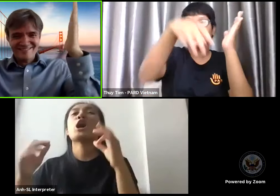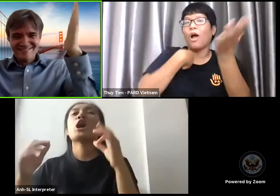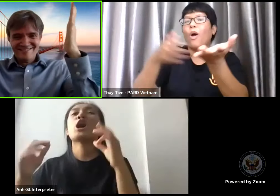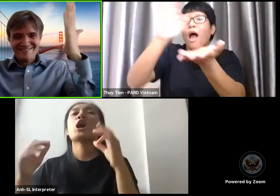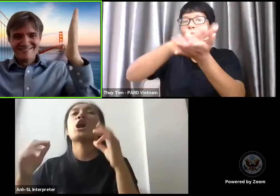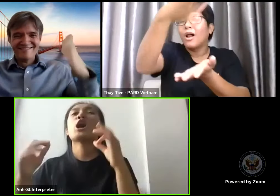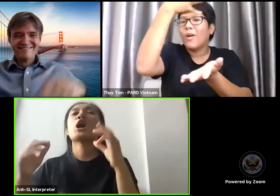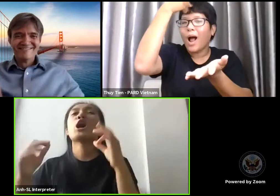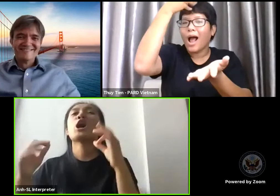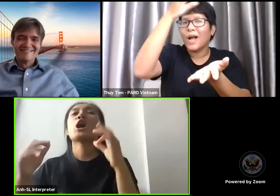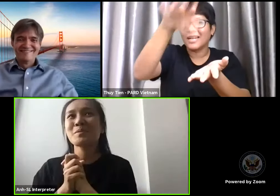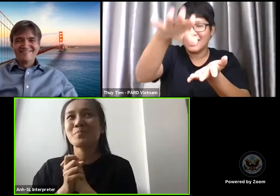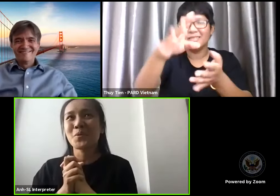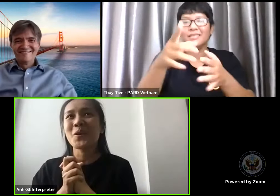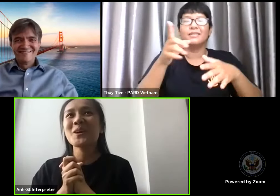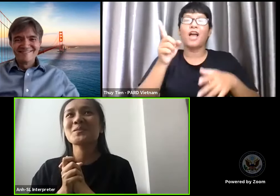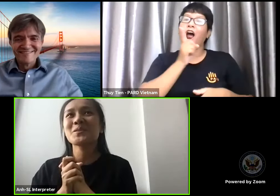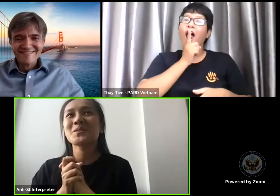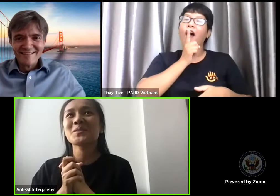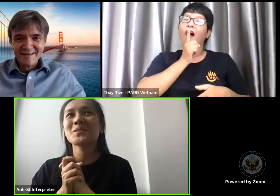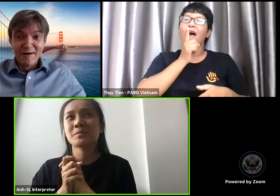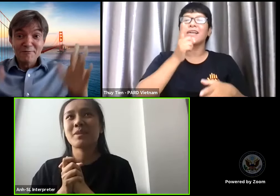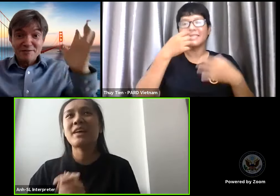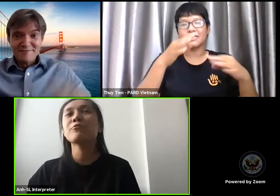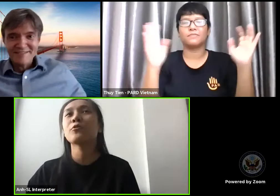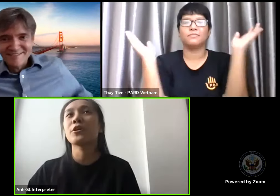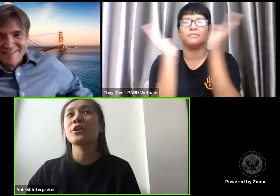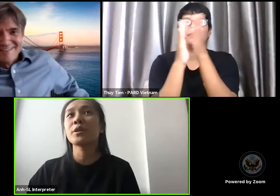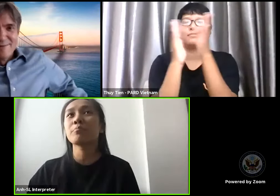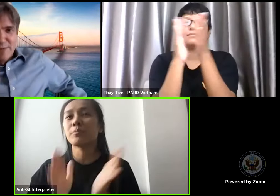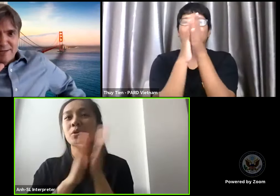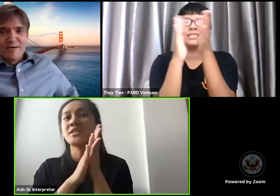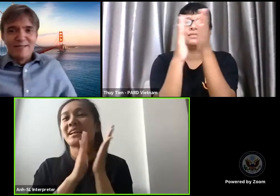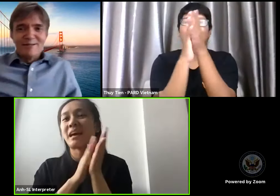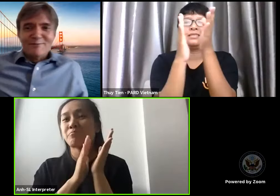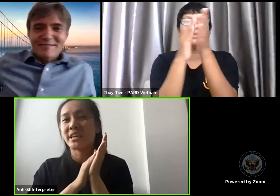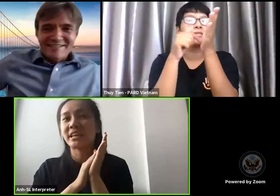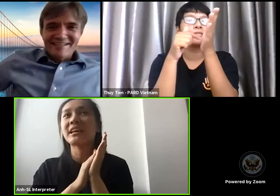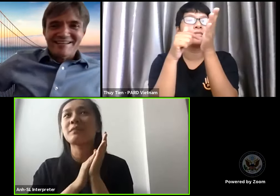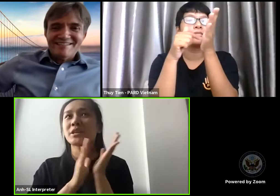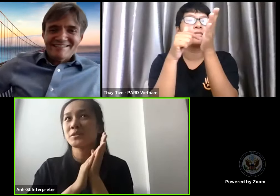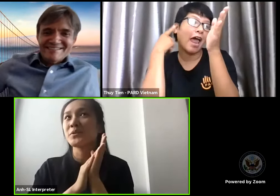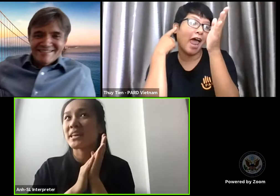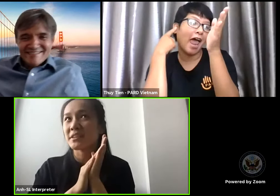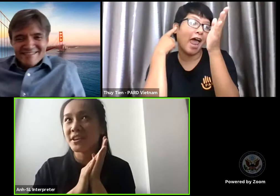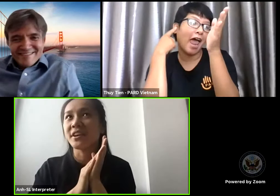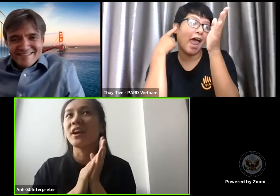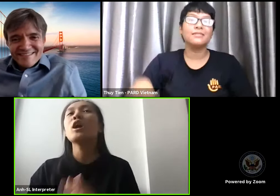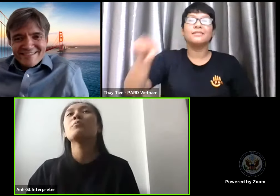[Anh] Just a little bit more so I will explain for hearing people is clapping because you can hear,